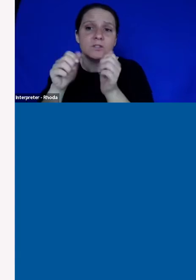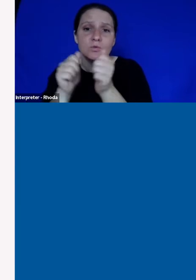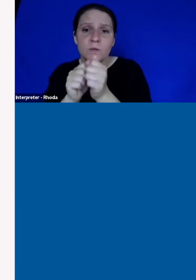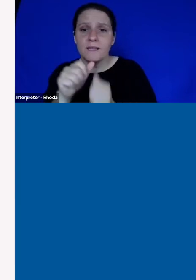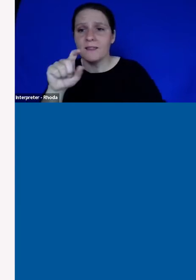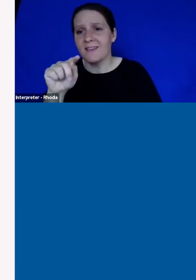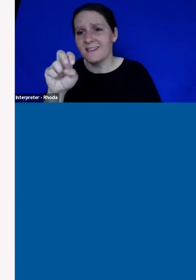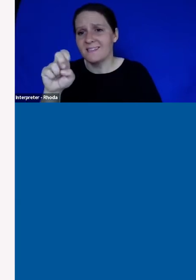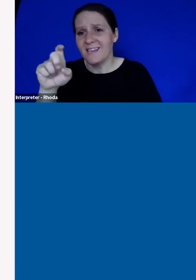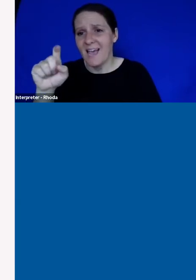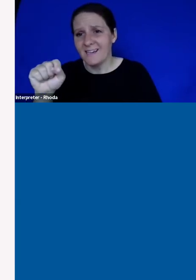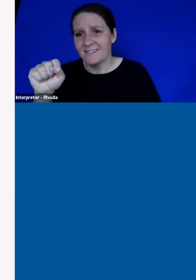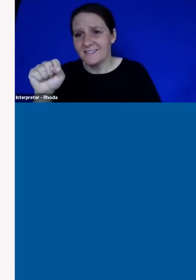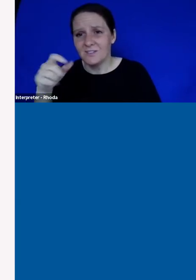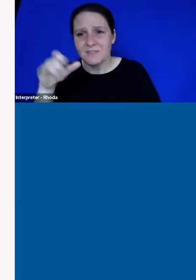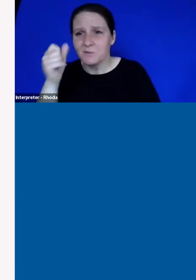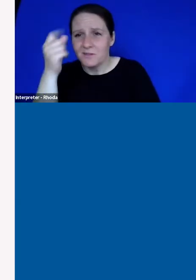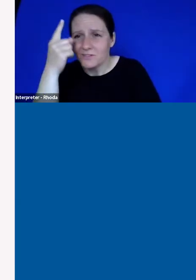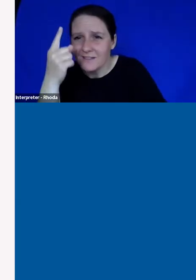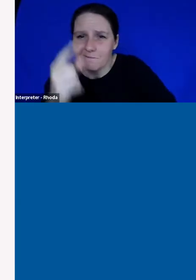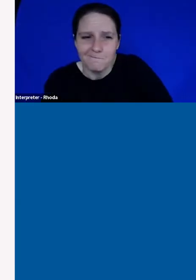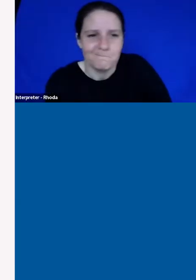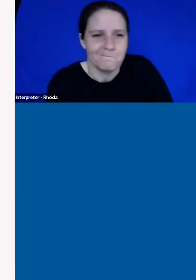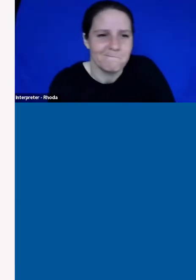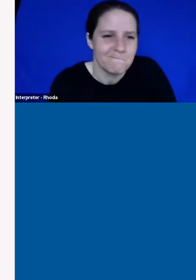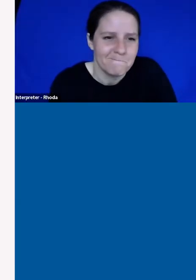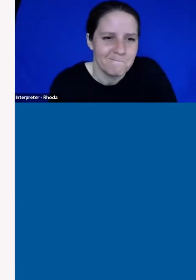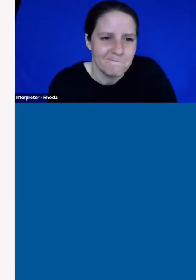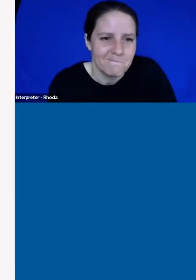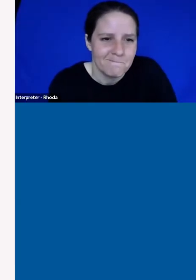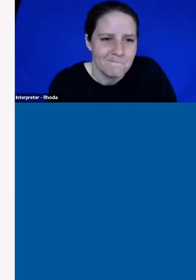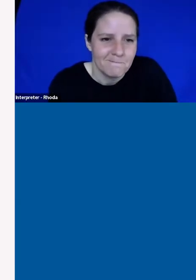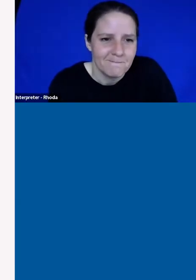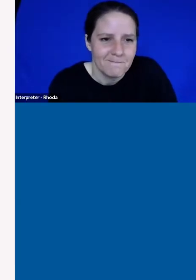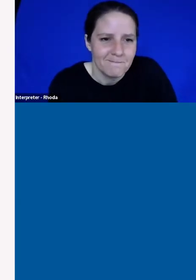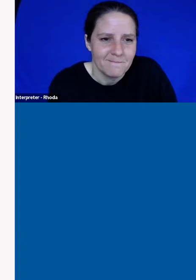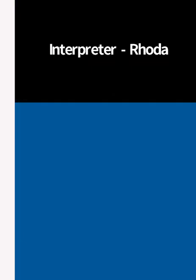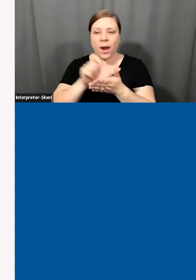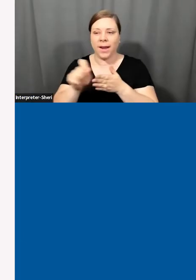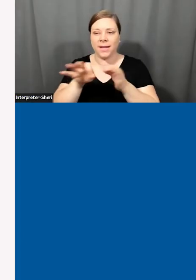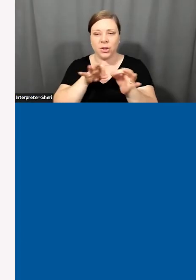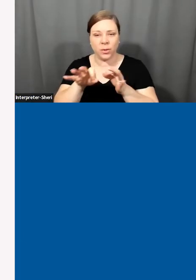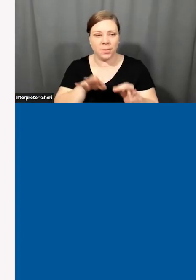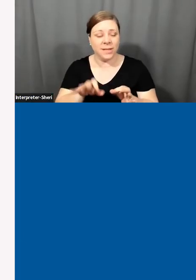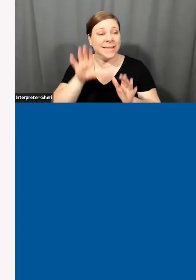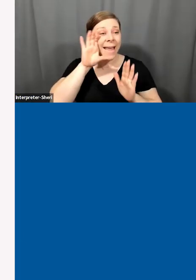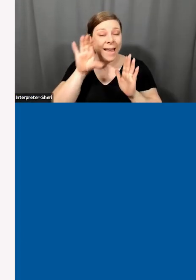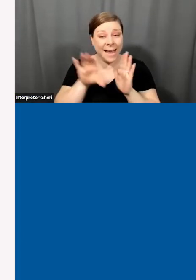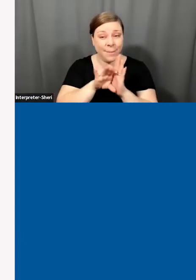Slide 18. Tips for writing descriptions. Image descriptions go in the caption, not the comments.